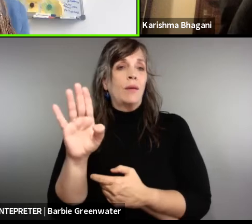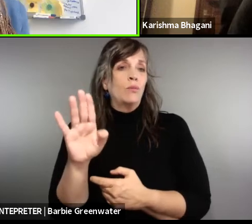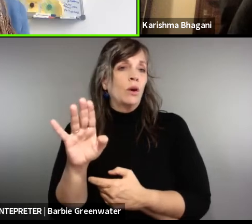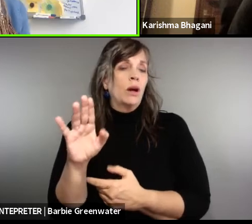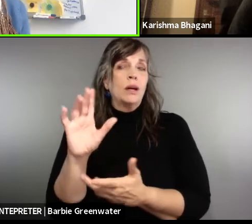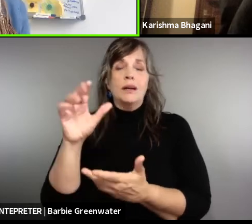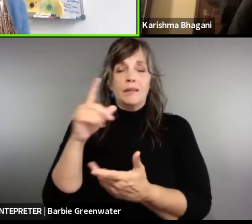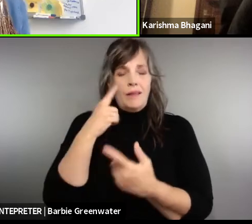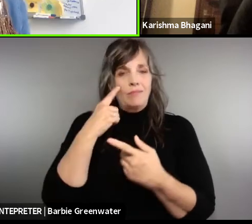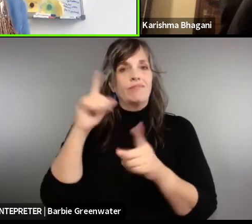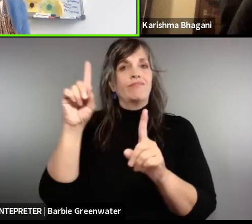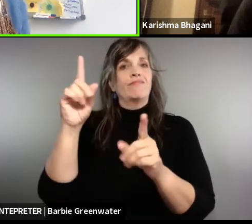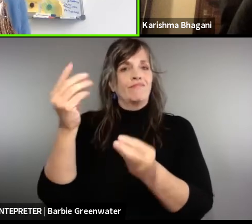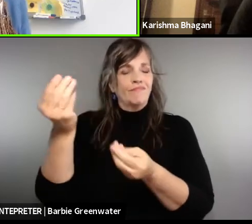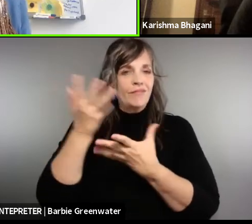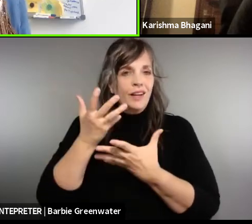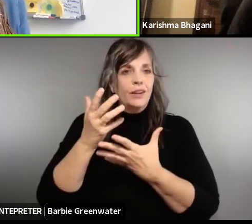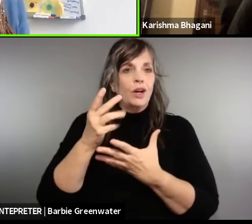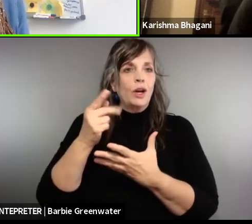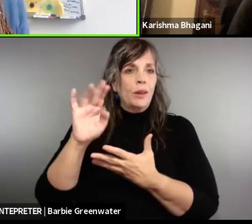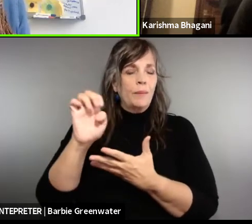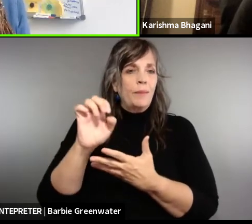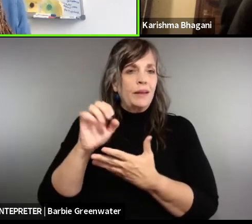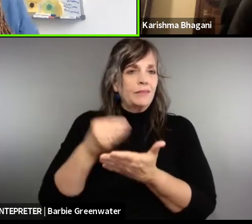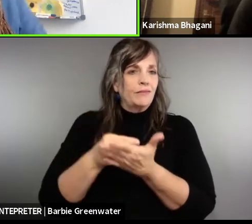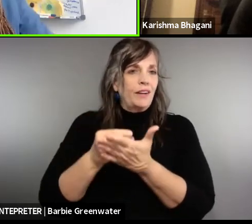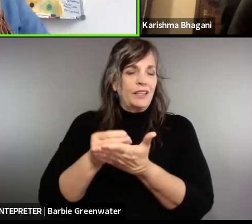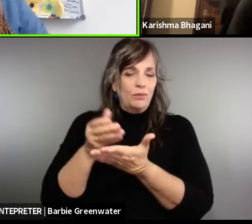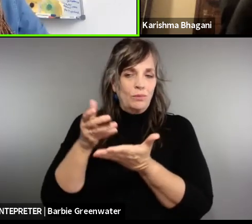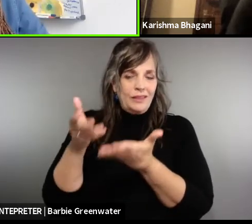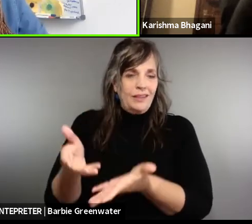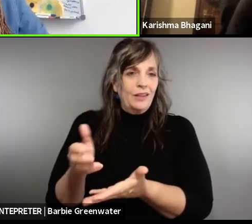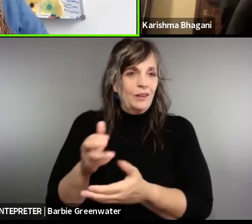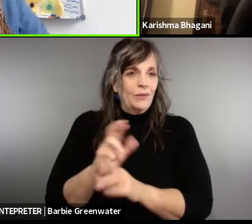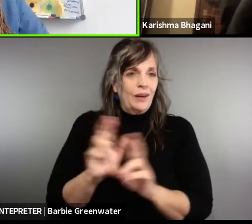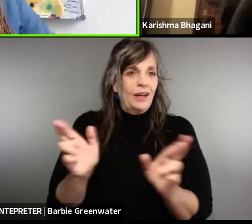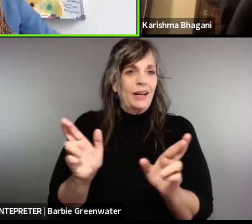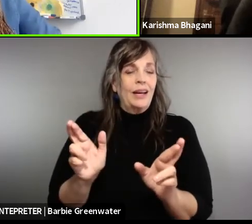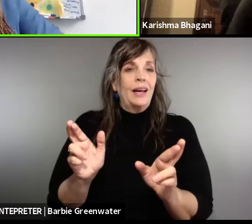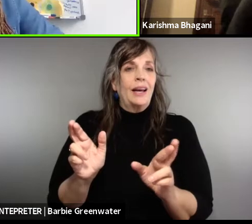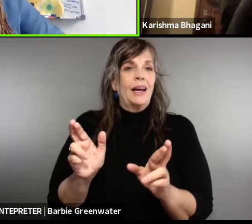through and we did it in June, nearly killed me. It was so intense.